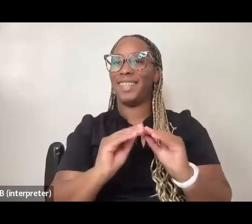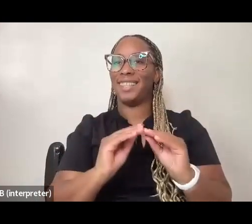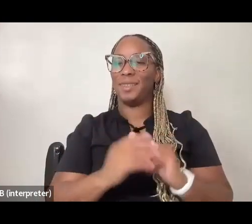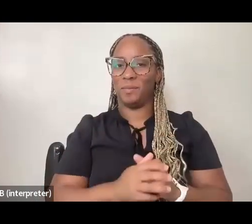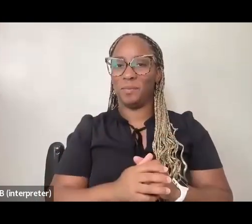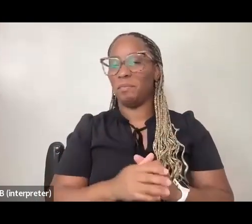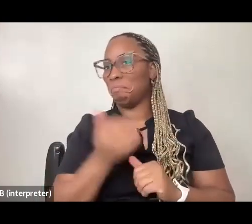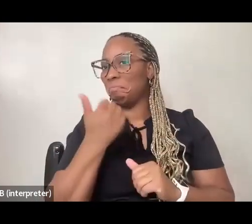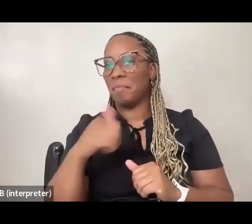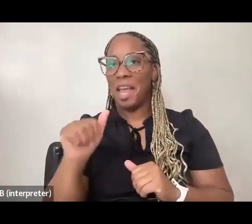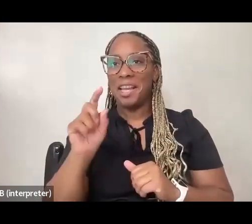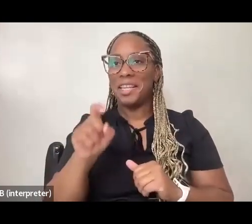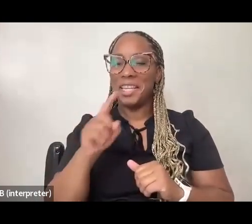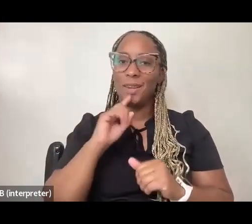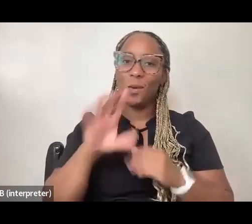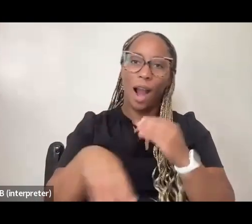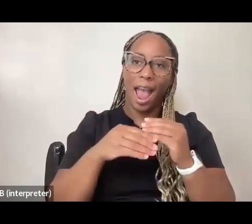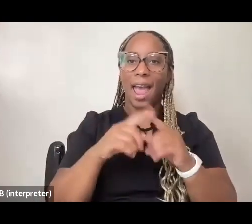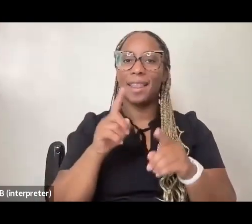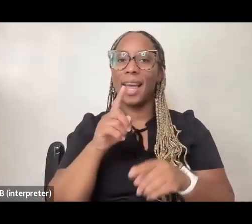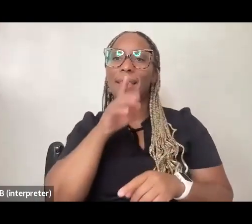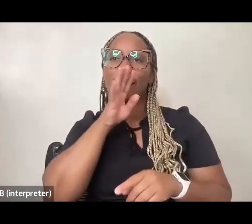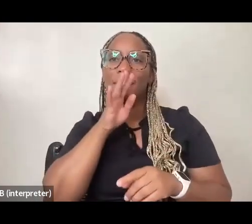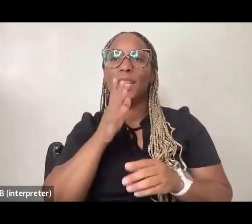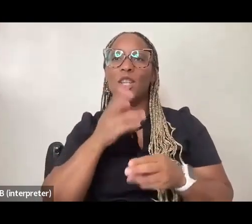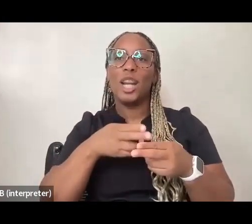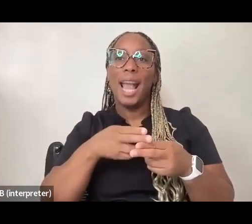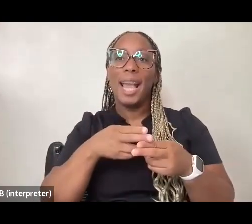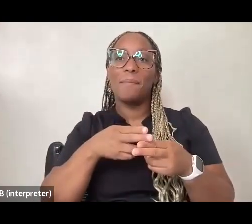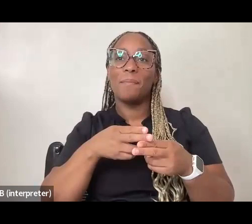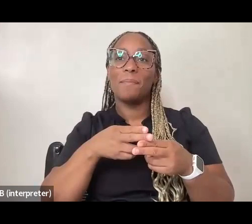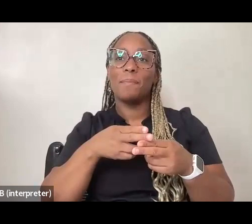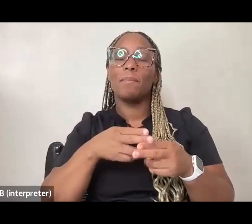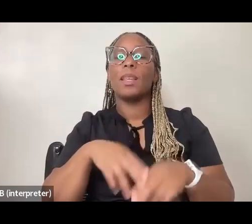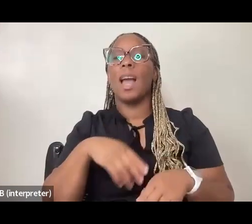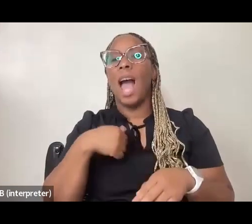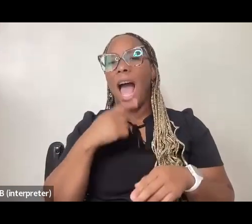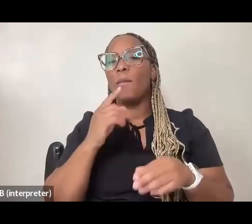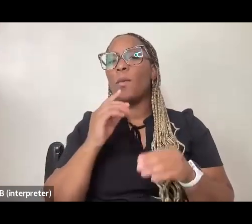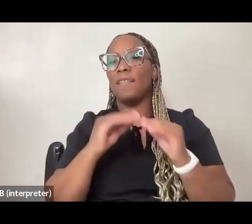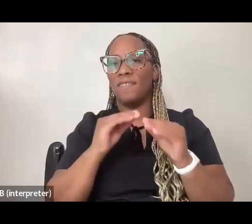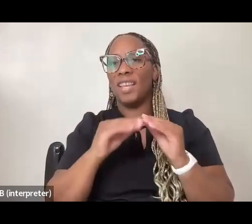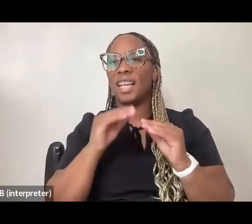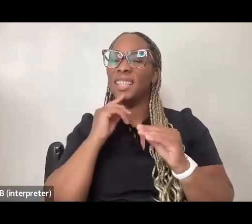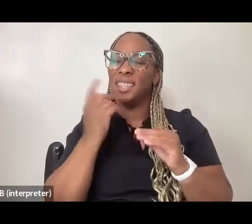Make any edits needed or additions like speaker names. In this case, I would correct some missed capitalization.